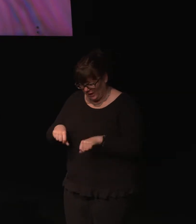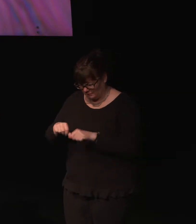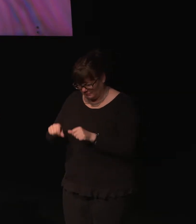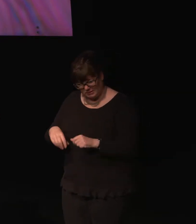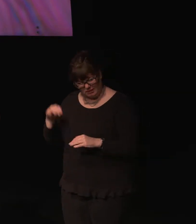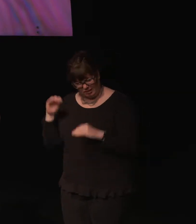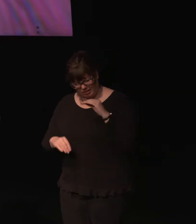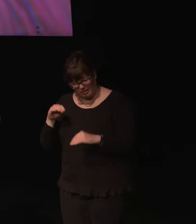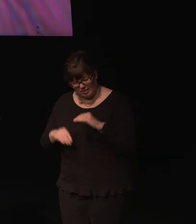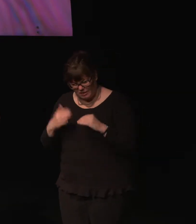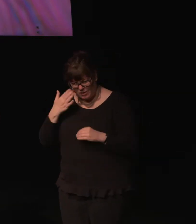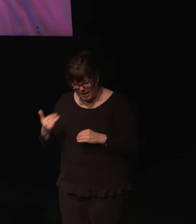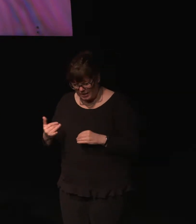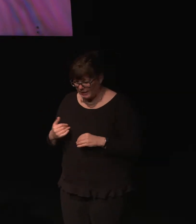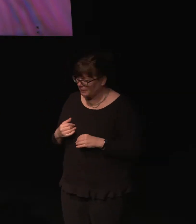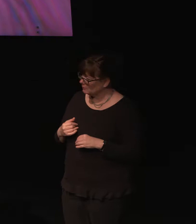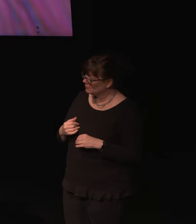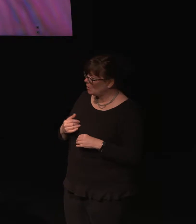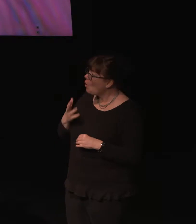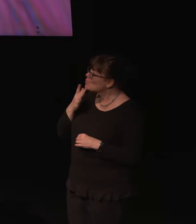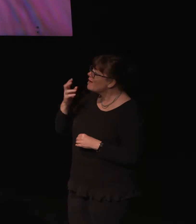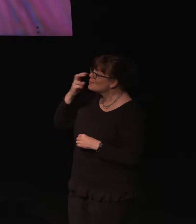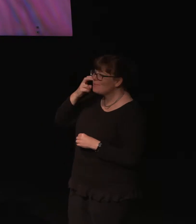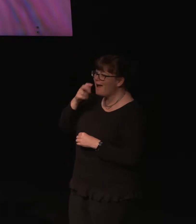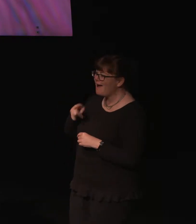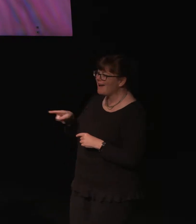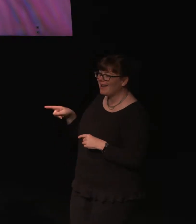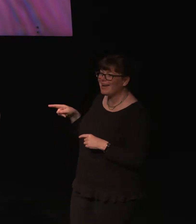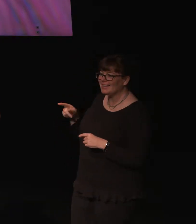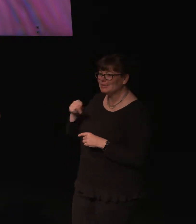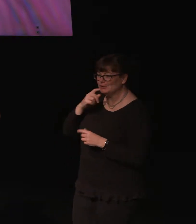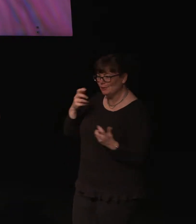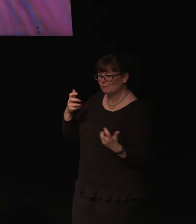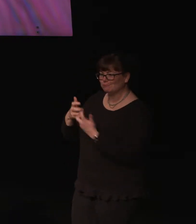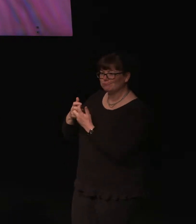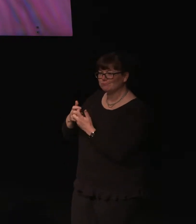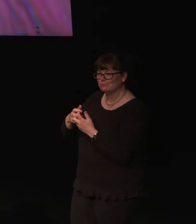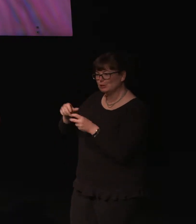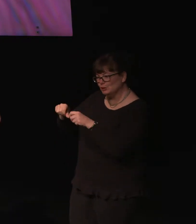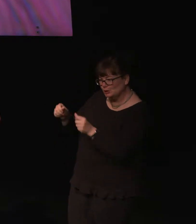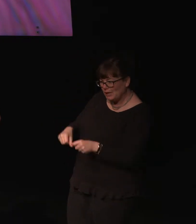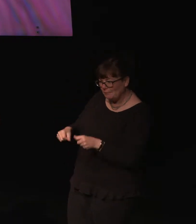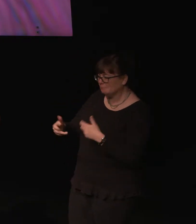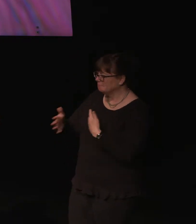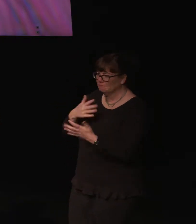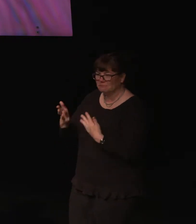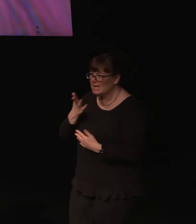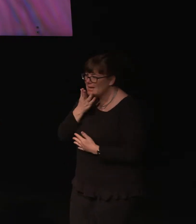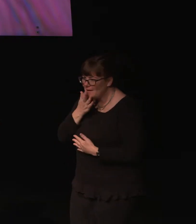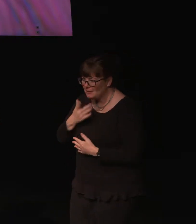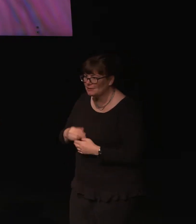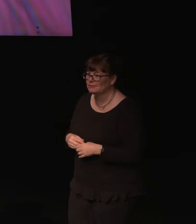Like, "Well, color blindness exists, and we wanted to make sure that color blind players could play."